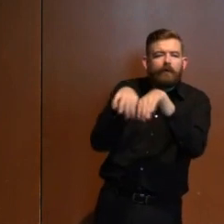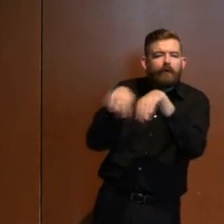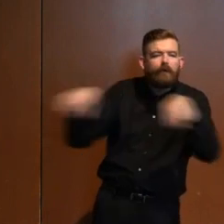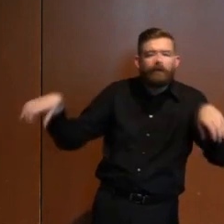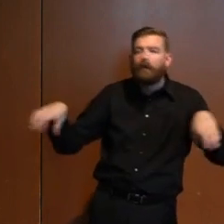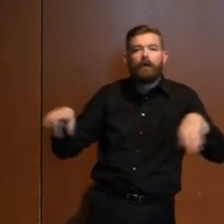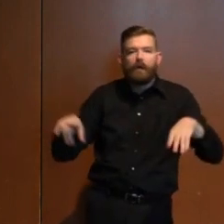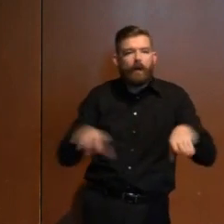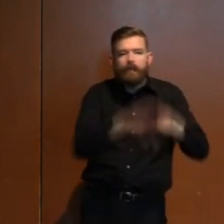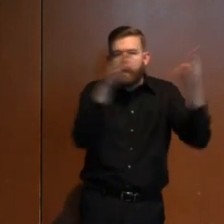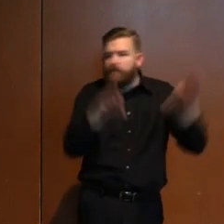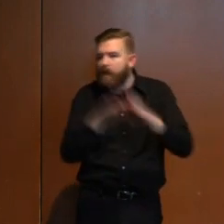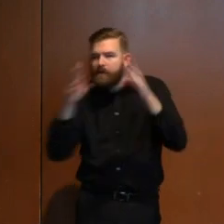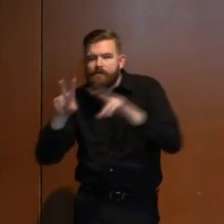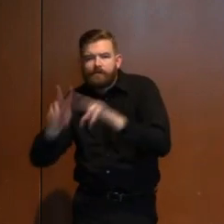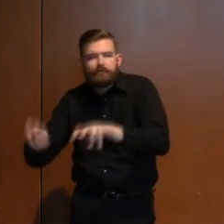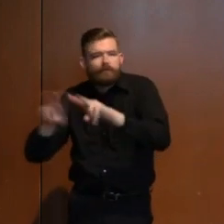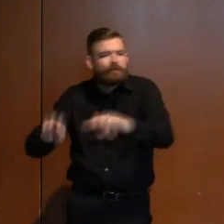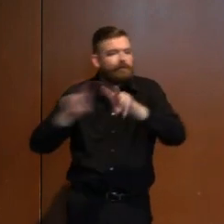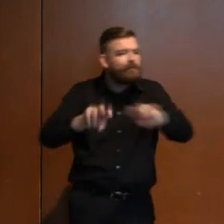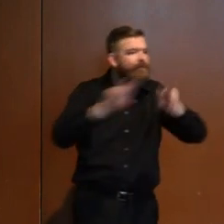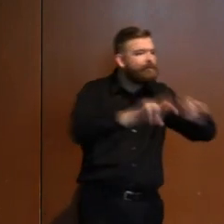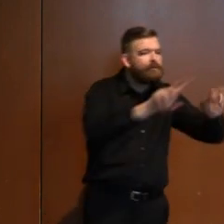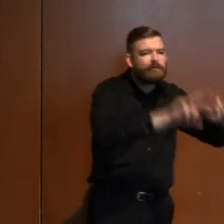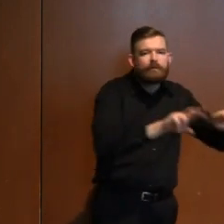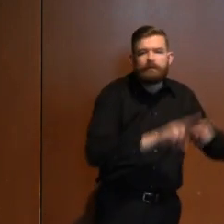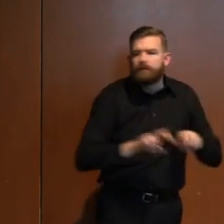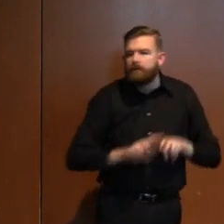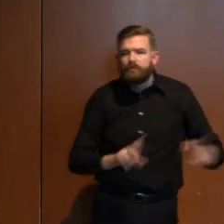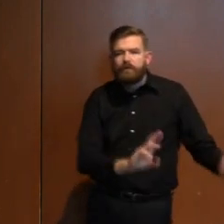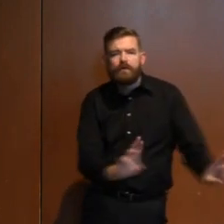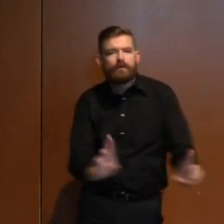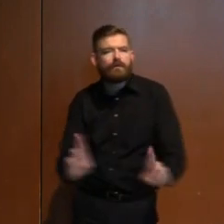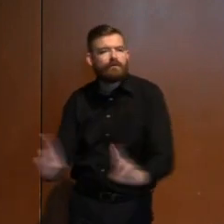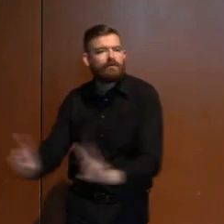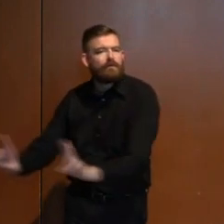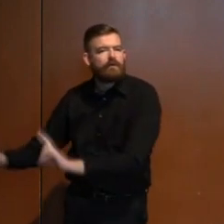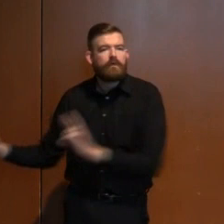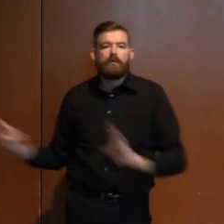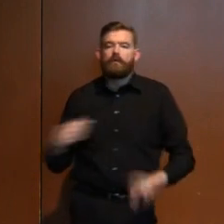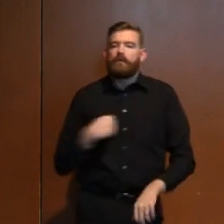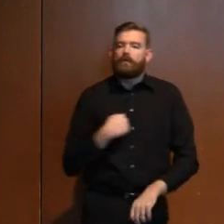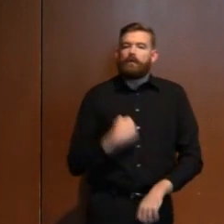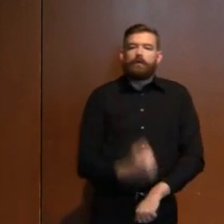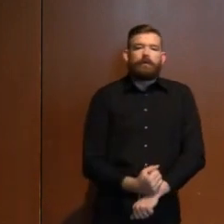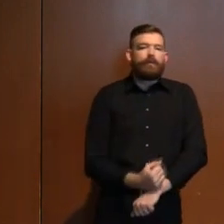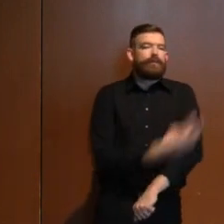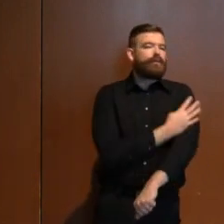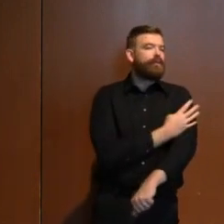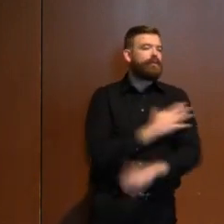ASSIST US IN THIS EFFORT AND WHETHER THAT'S LOOKING AT DORMANT WINGS, ALL OF THOSE THINGS THAT NEED TO GO INTO